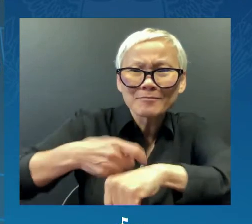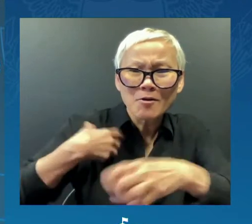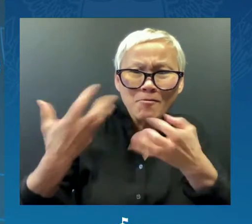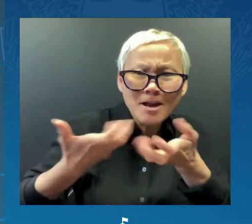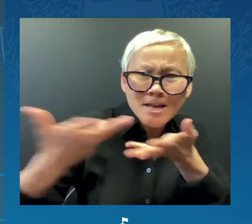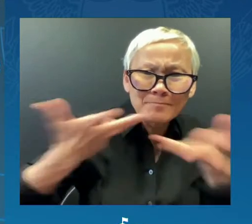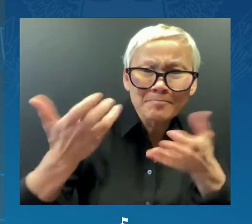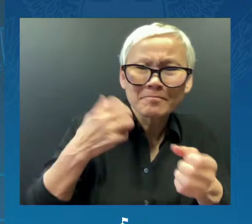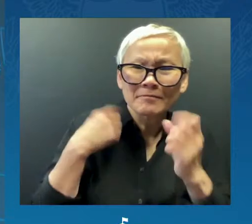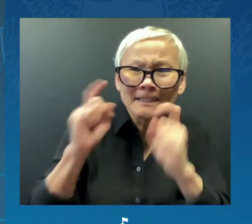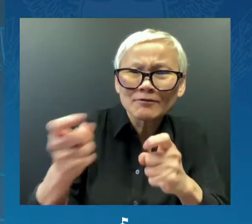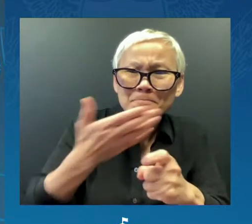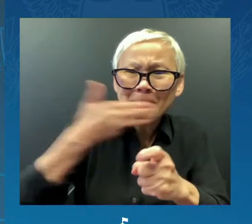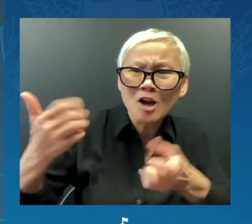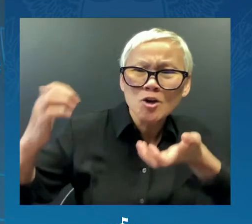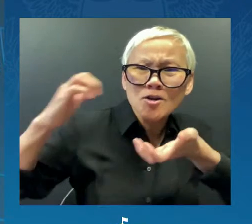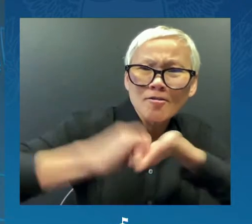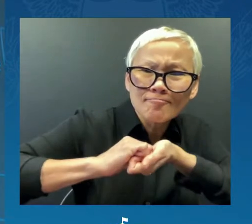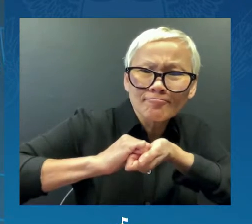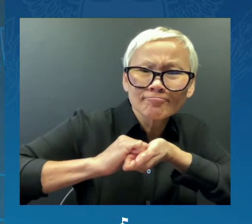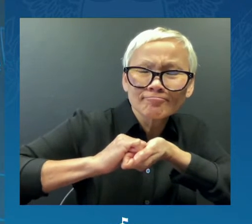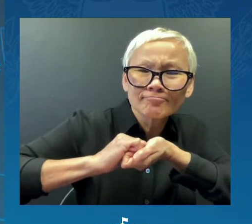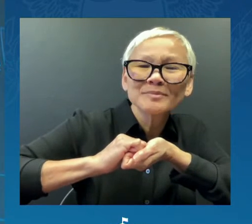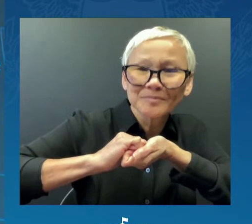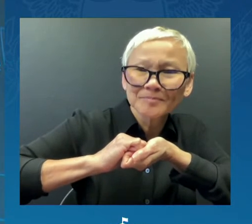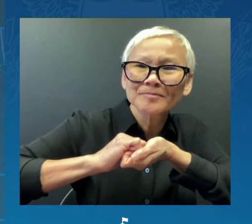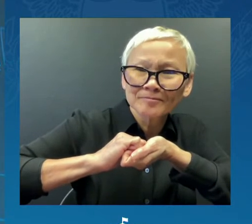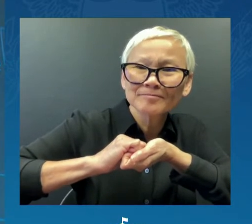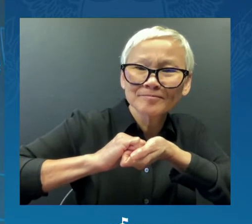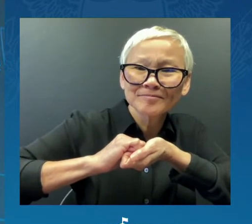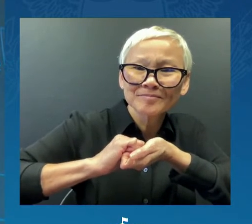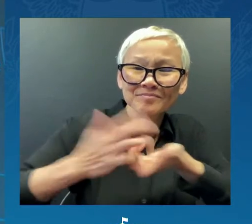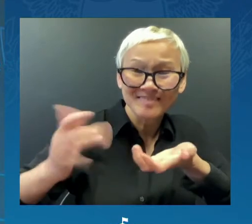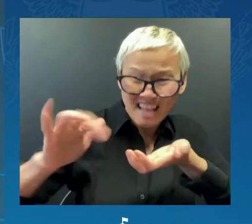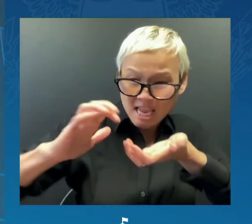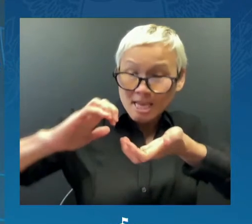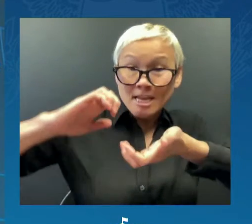partnerships that, importantly, are grounded in candor,